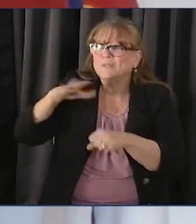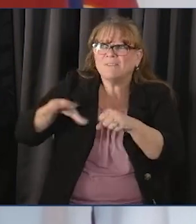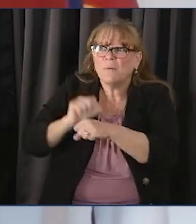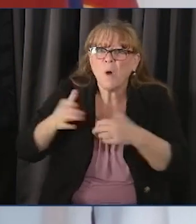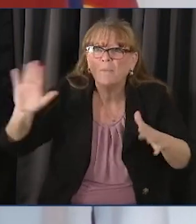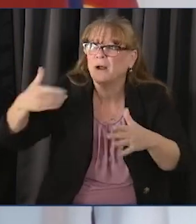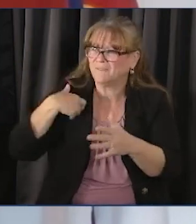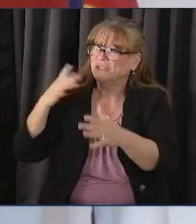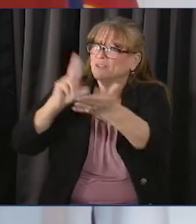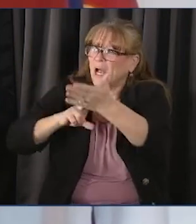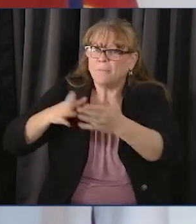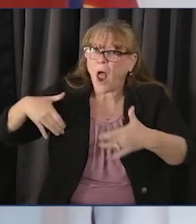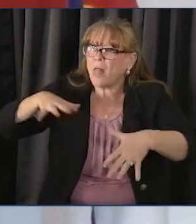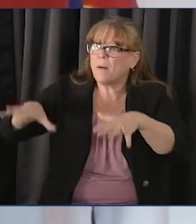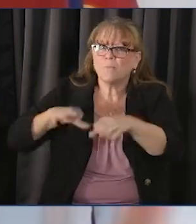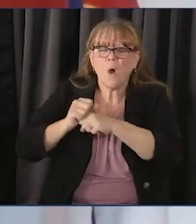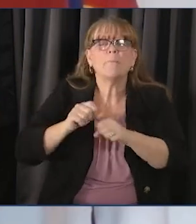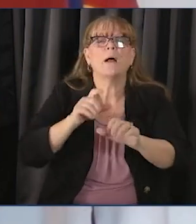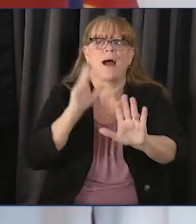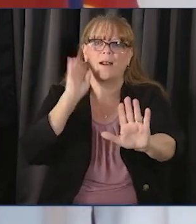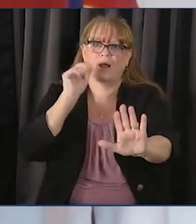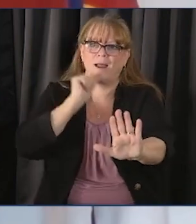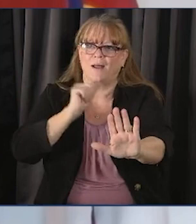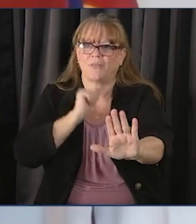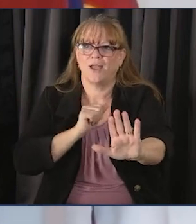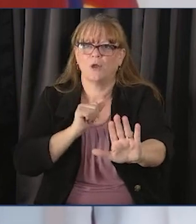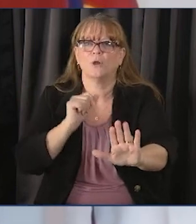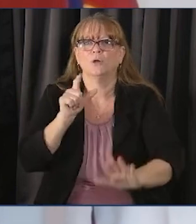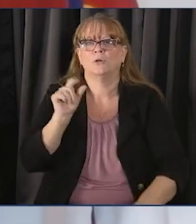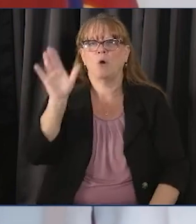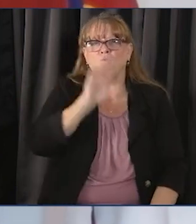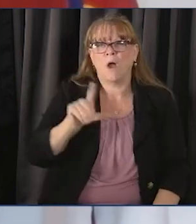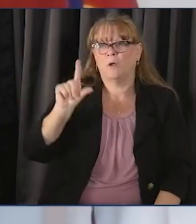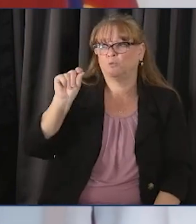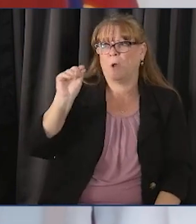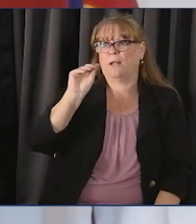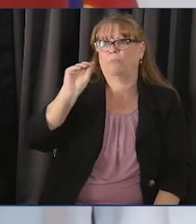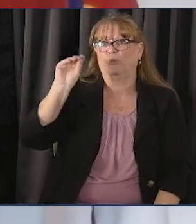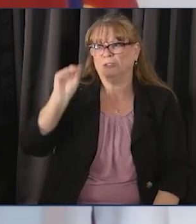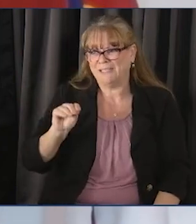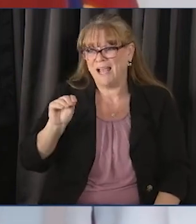And then of course we have you know 10s of 1000s of people over age 70 already received their first vaccine.